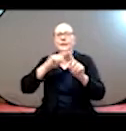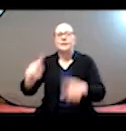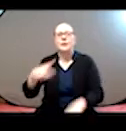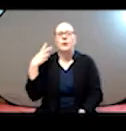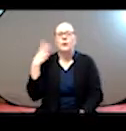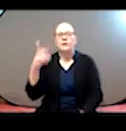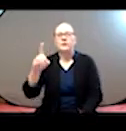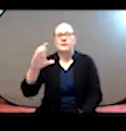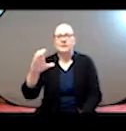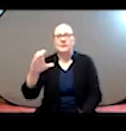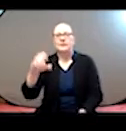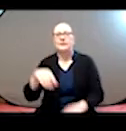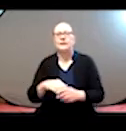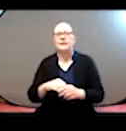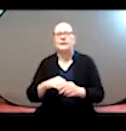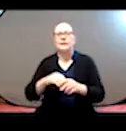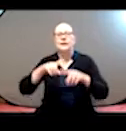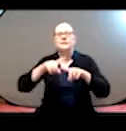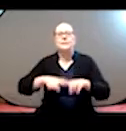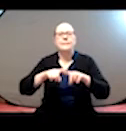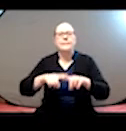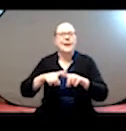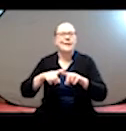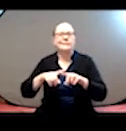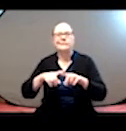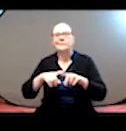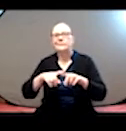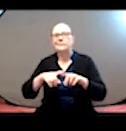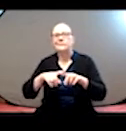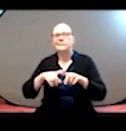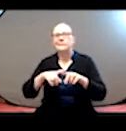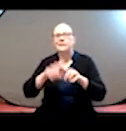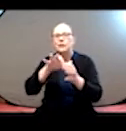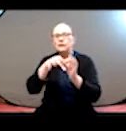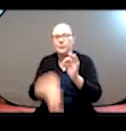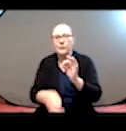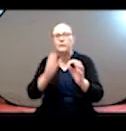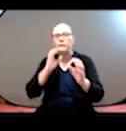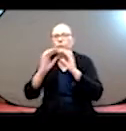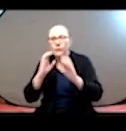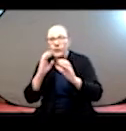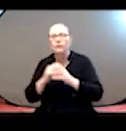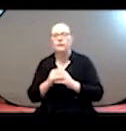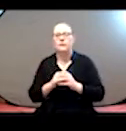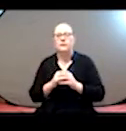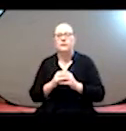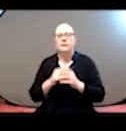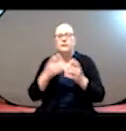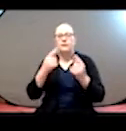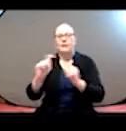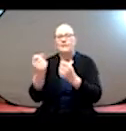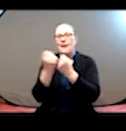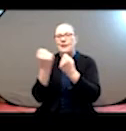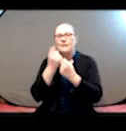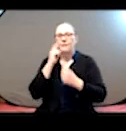and to depend on interpreters to communicate and try to advocate for our people and I feel